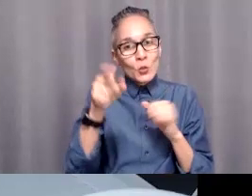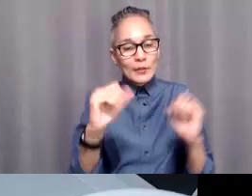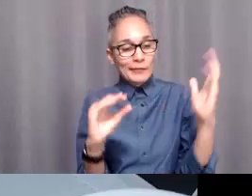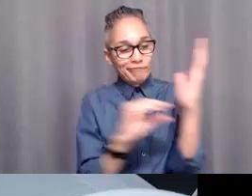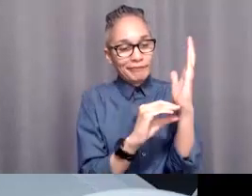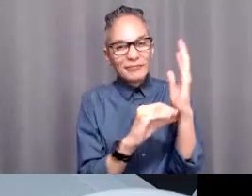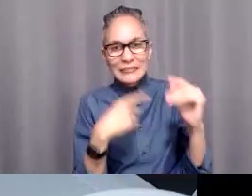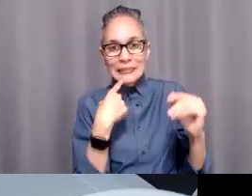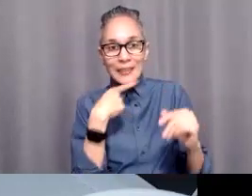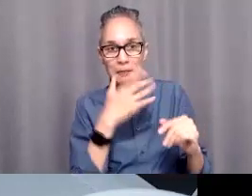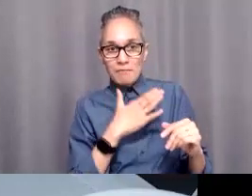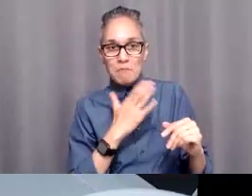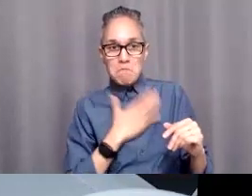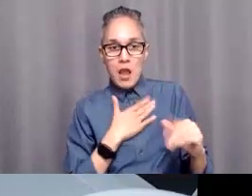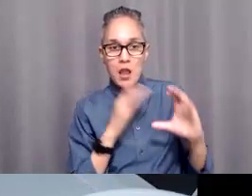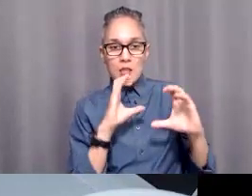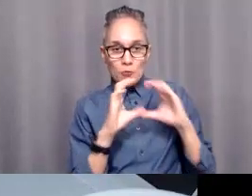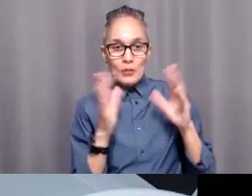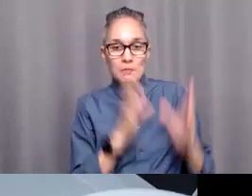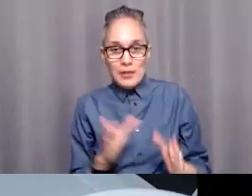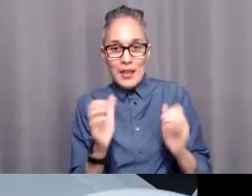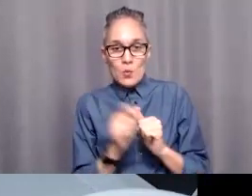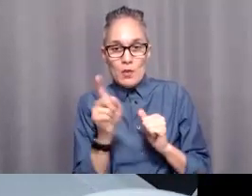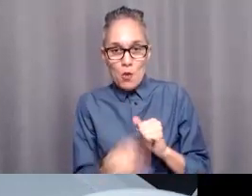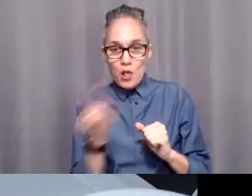place this information in your syllabus so that, students are aware